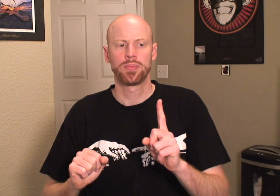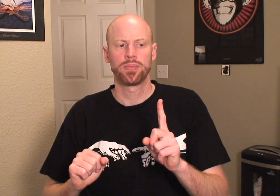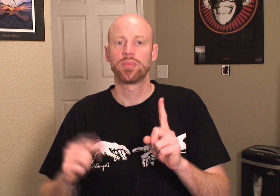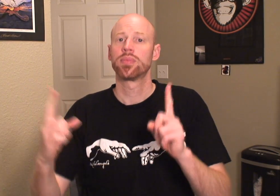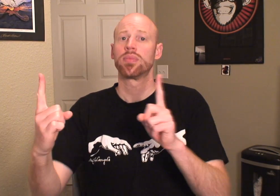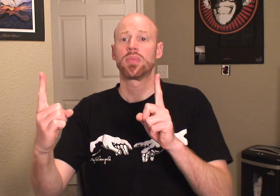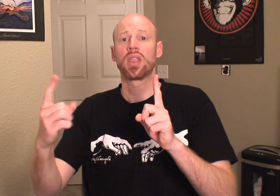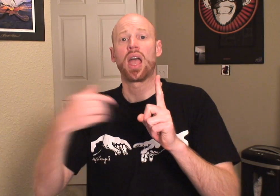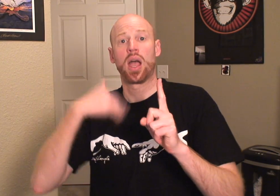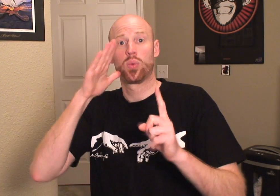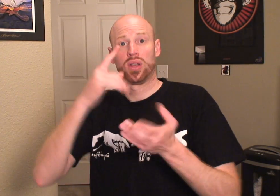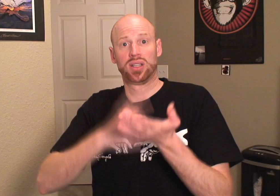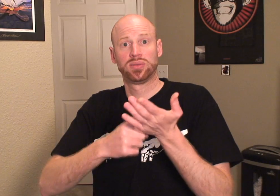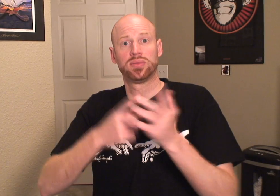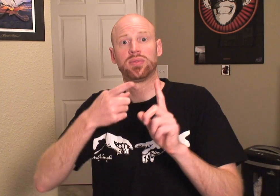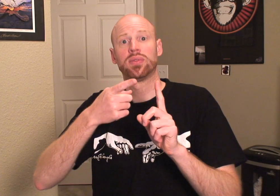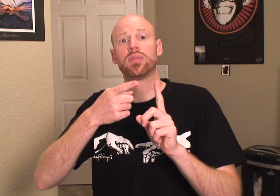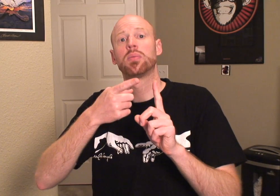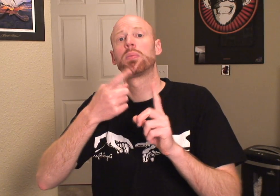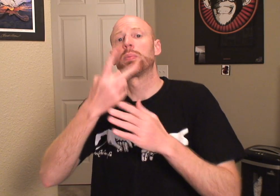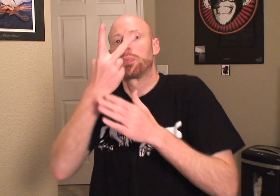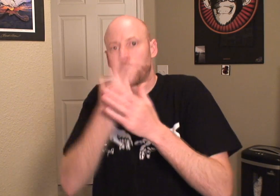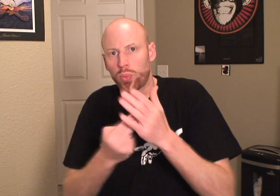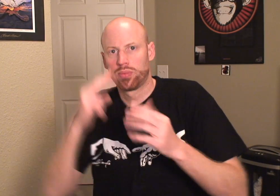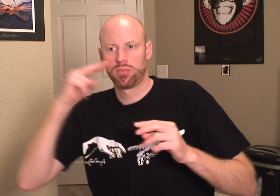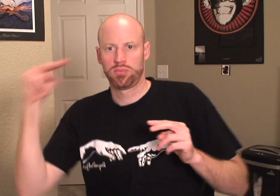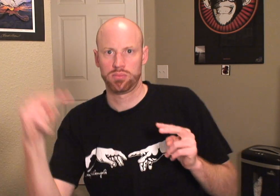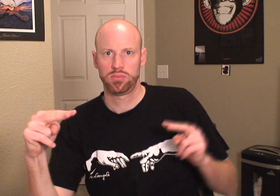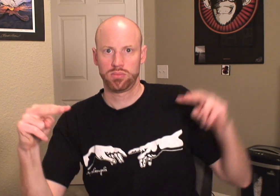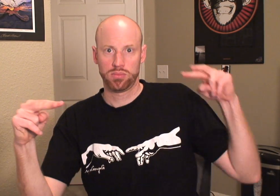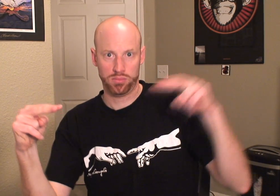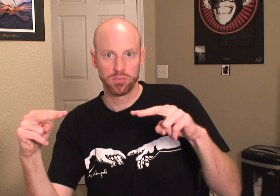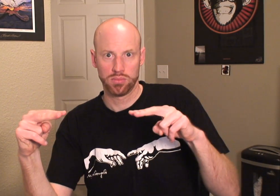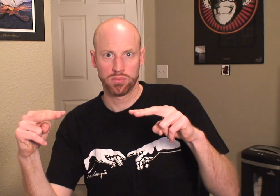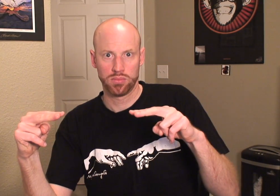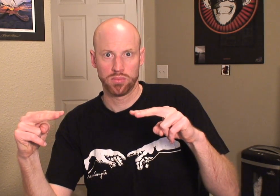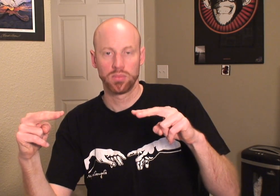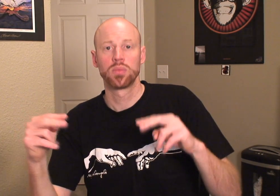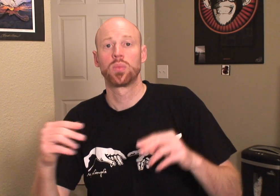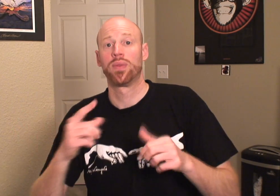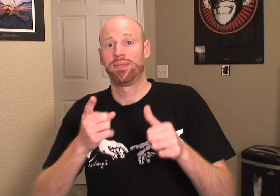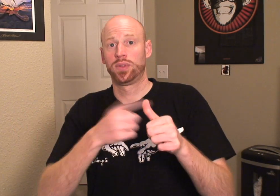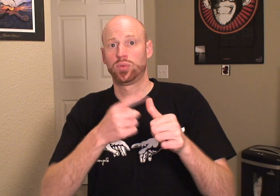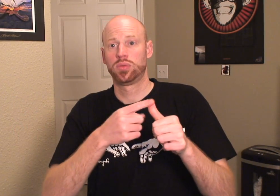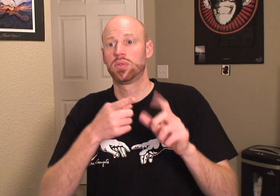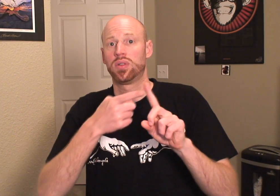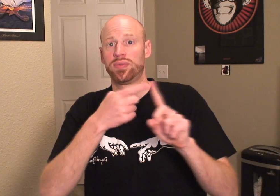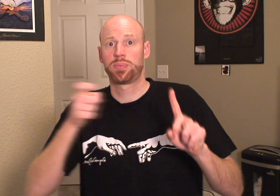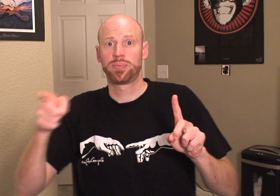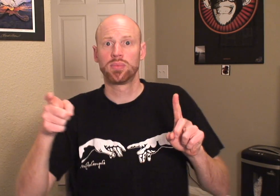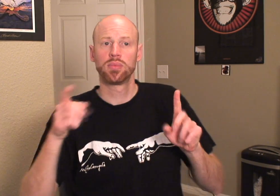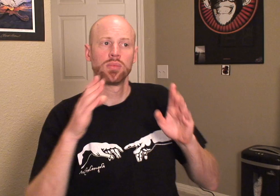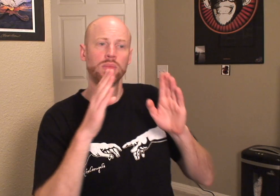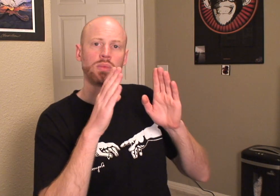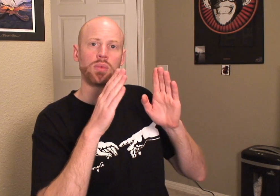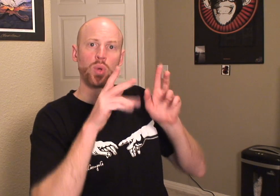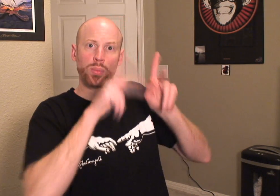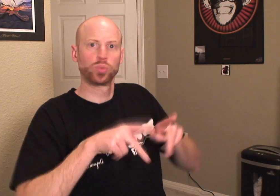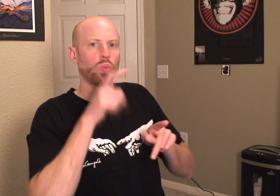I will explore both perspectives: First, the perspective